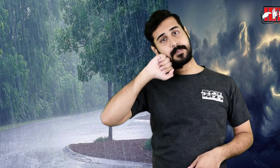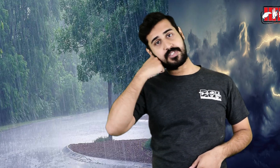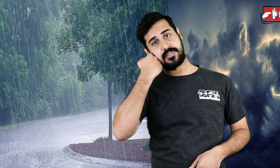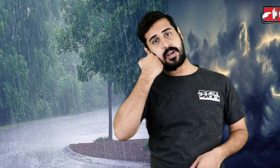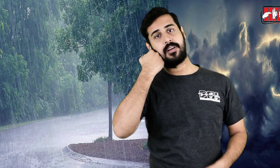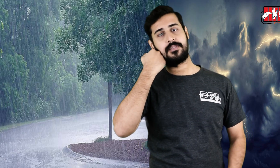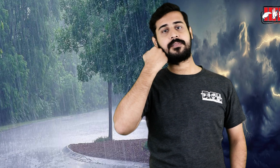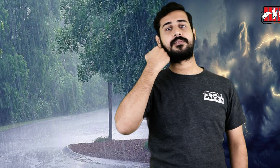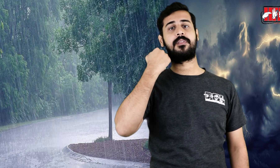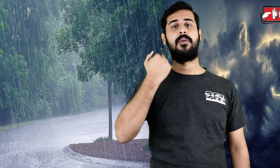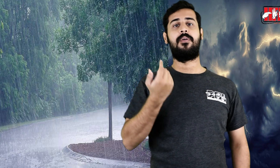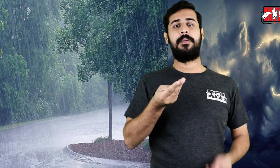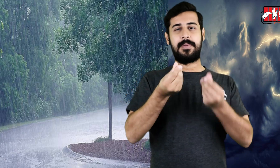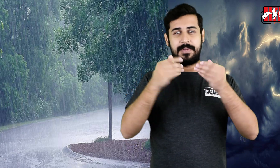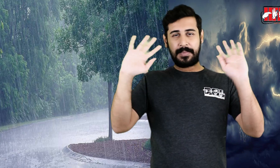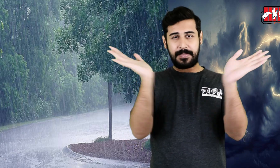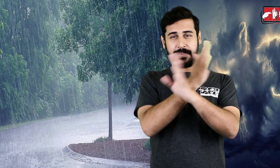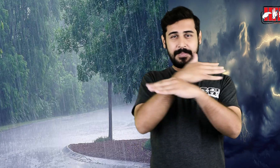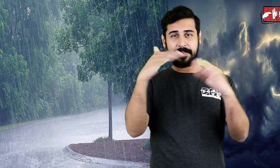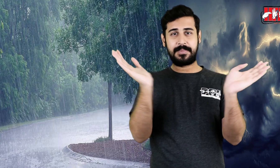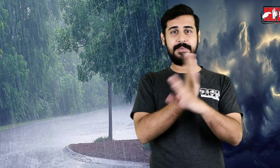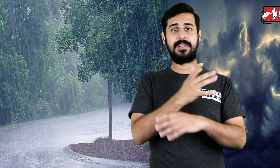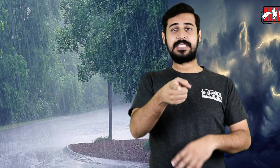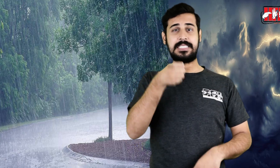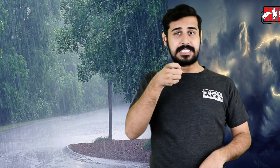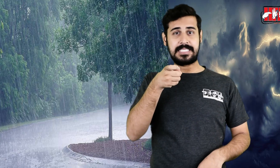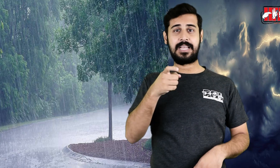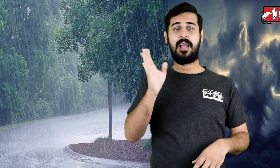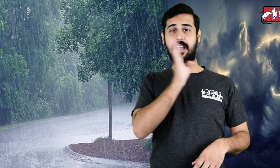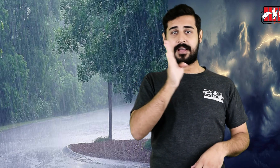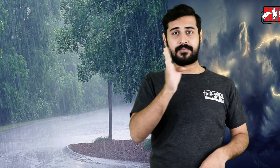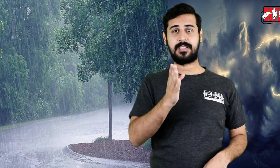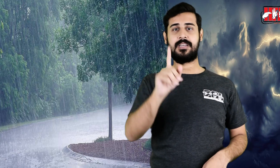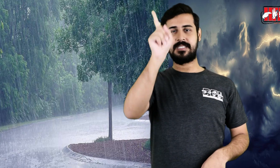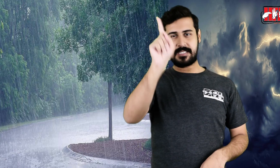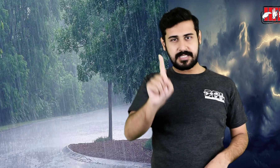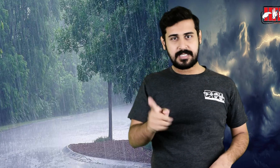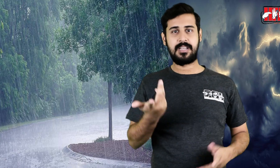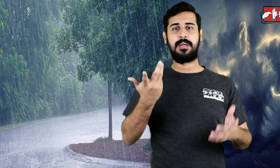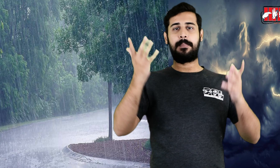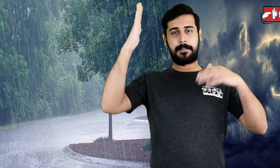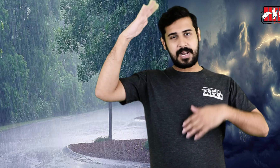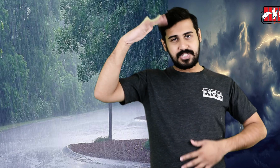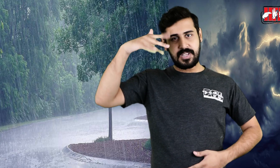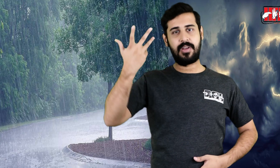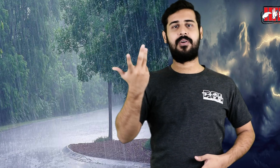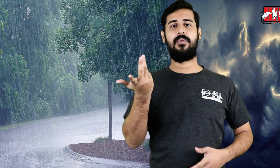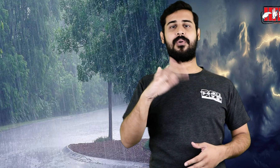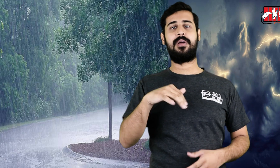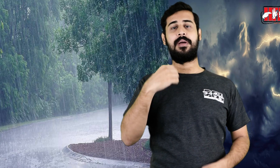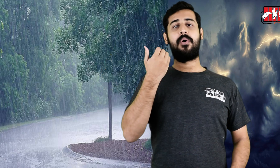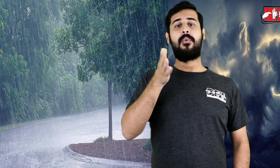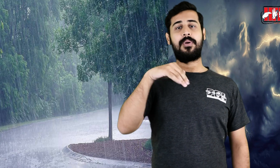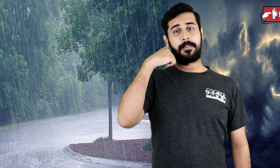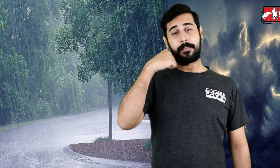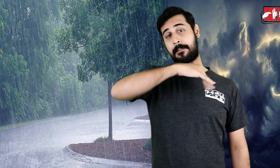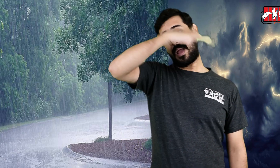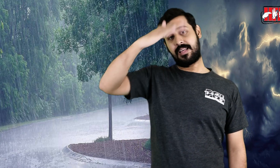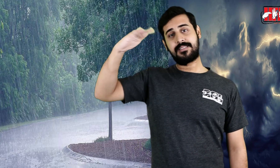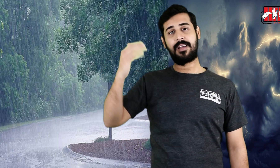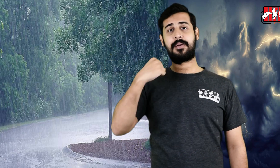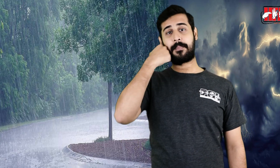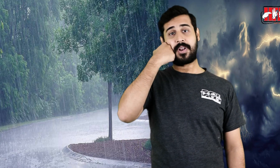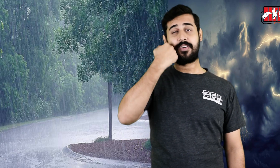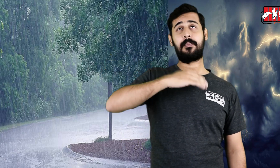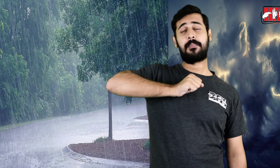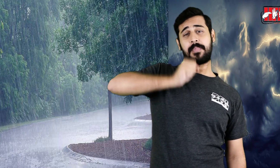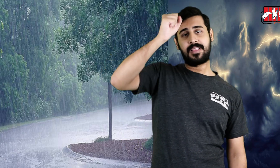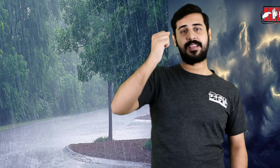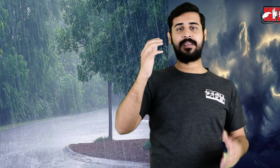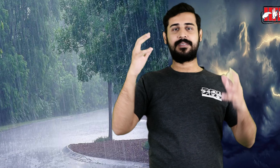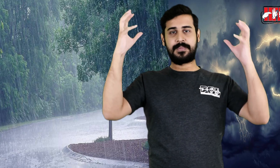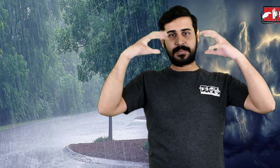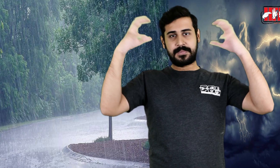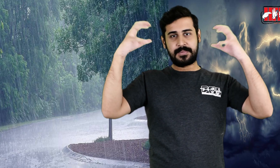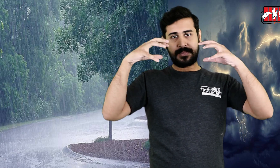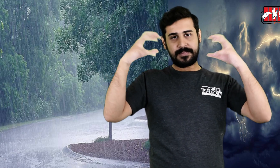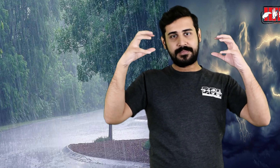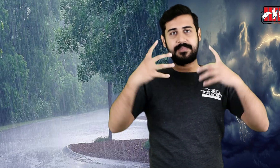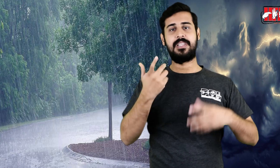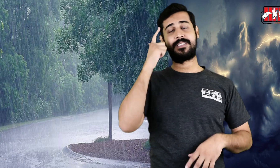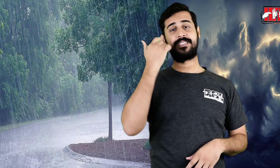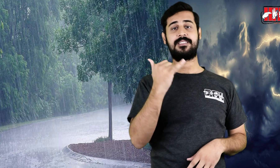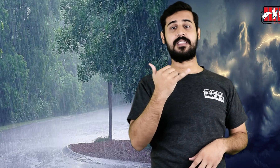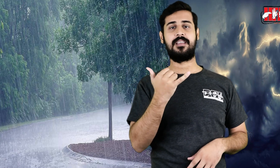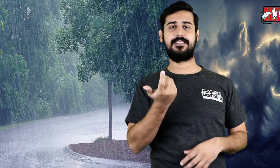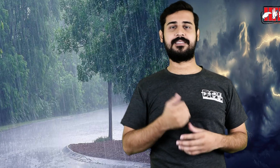and Upper Punjab and snowfall on high mountains